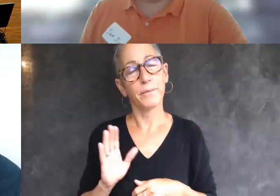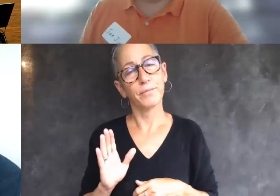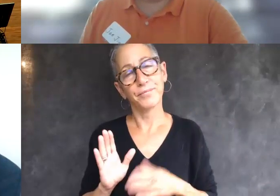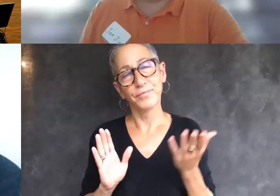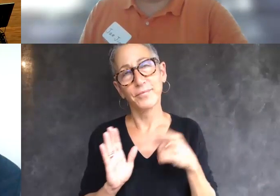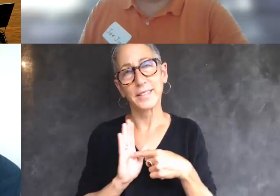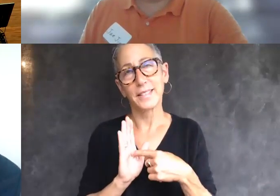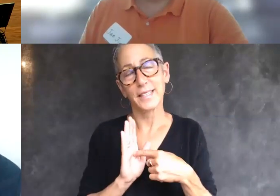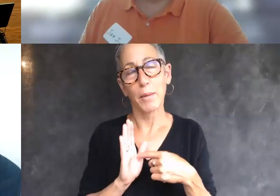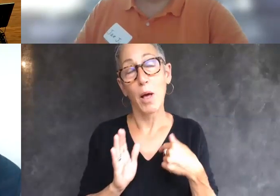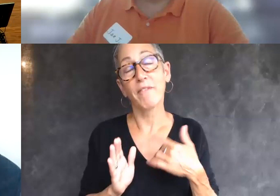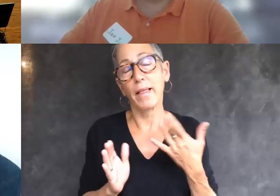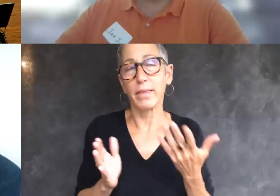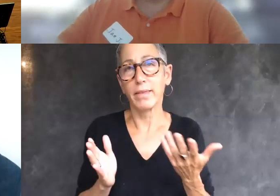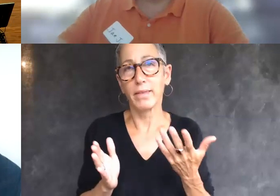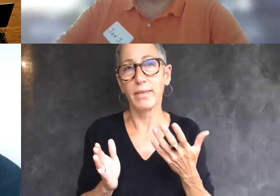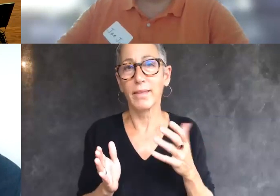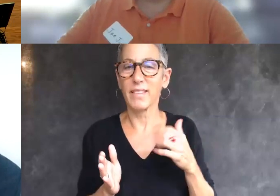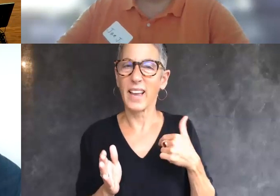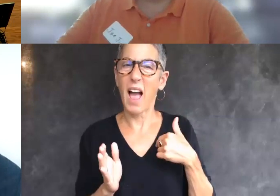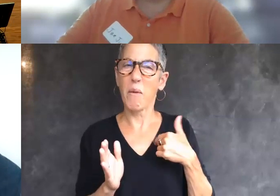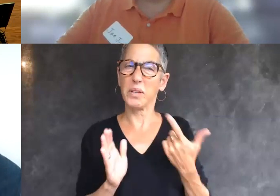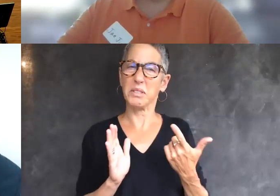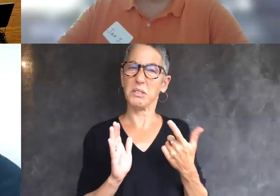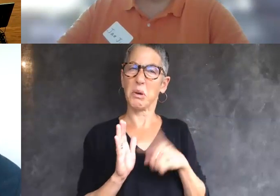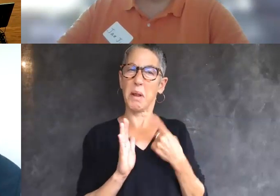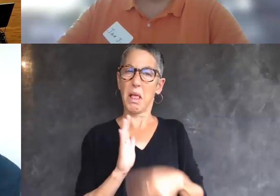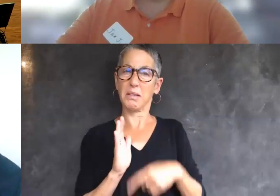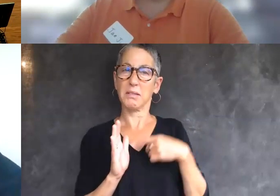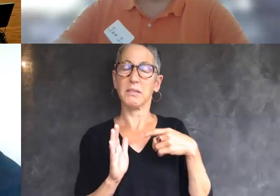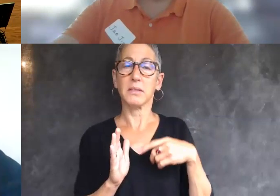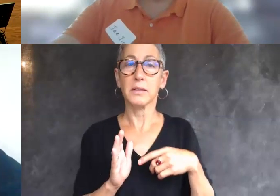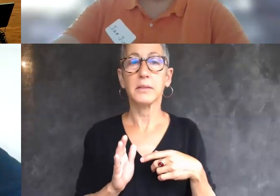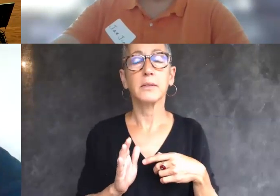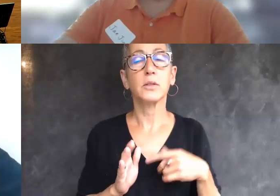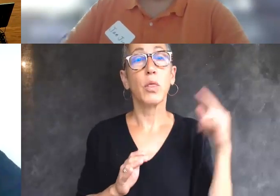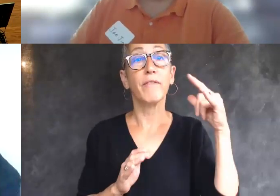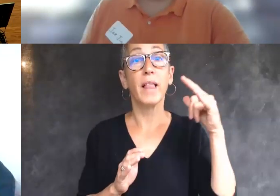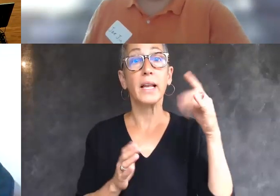I kind of felt criminalized by the rules because I was on a plane and the flight attendant was asking me if I was able to help